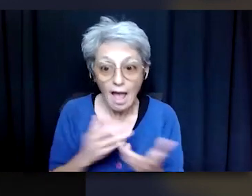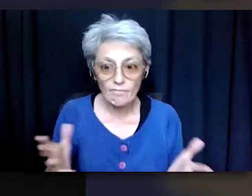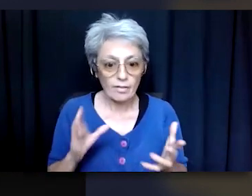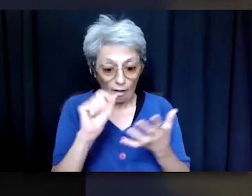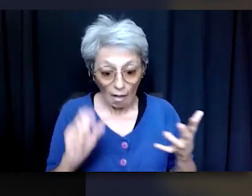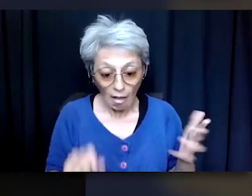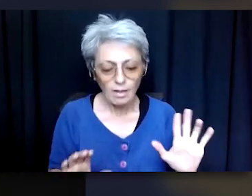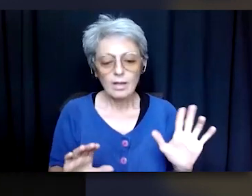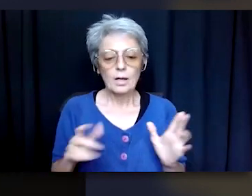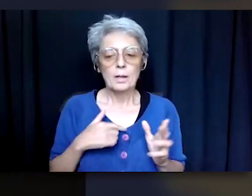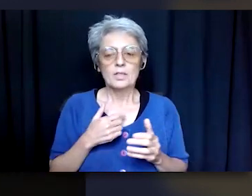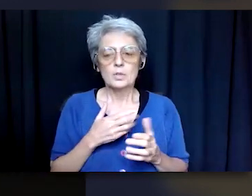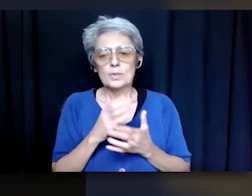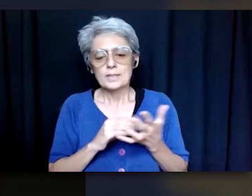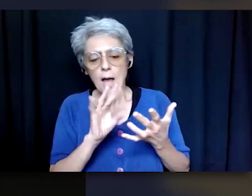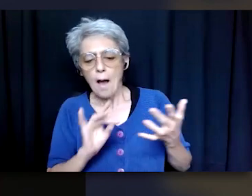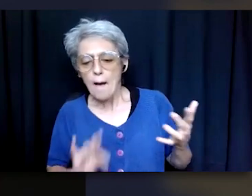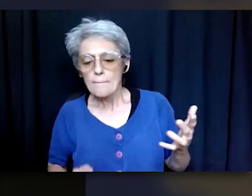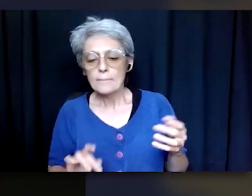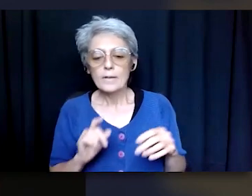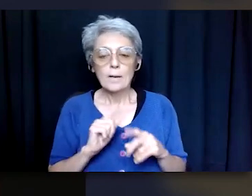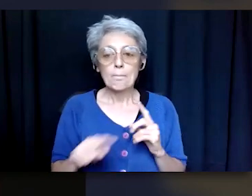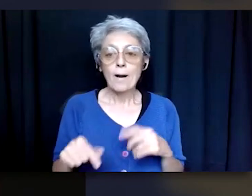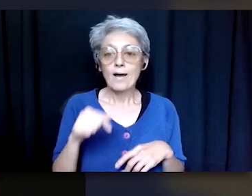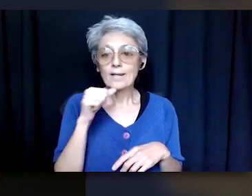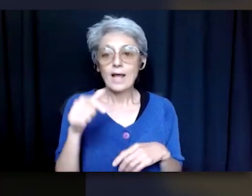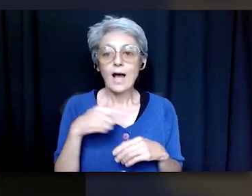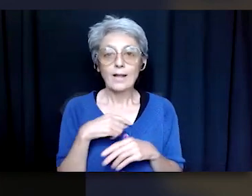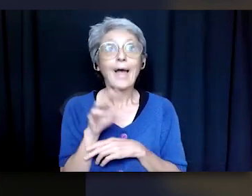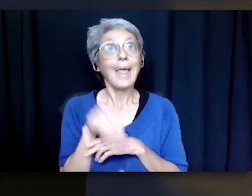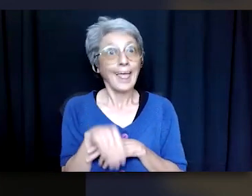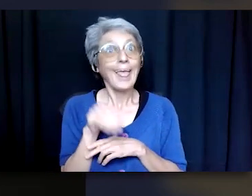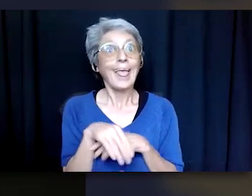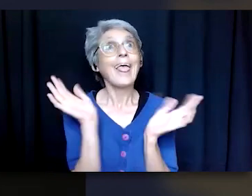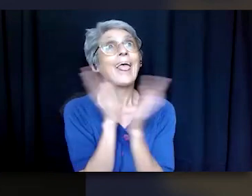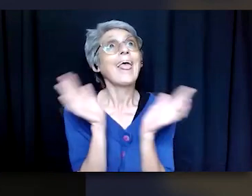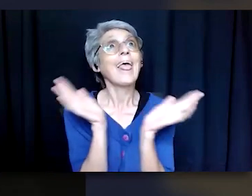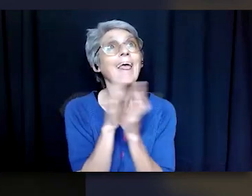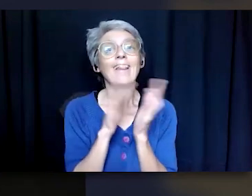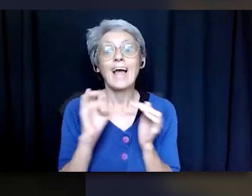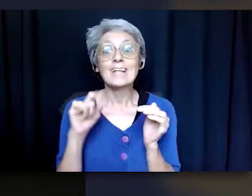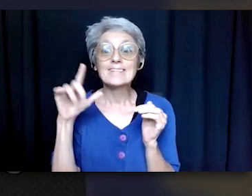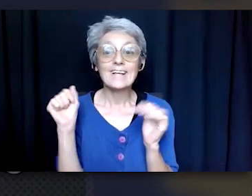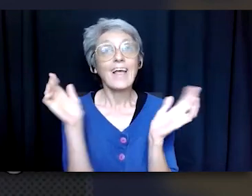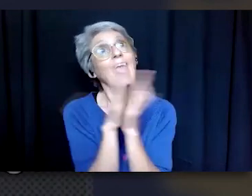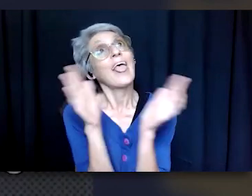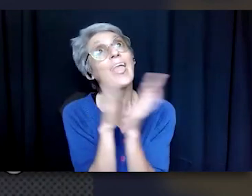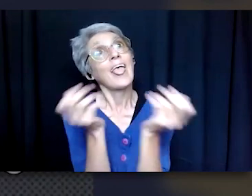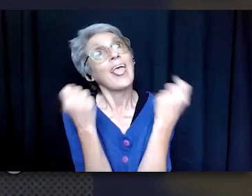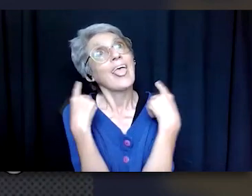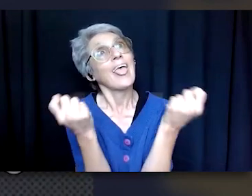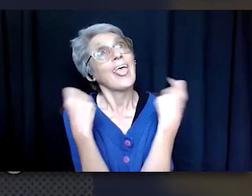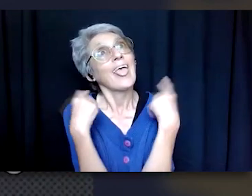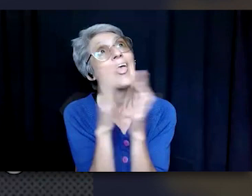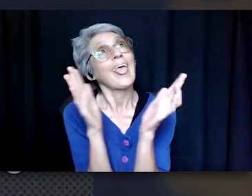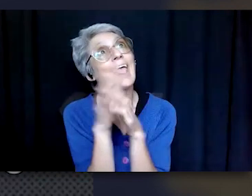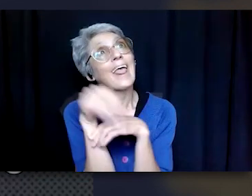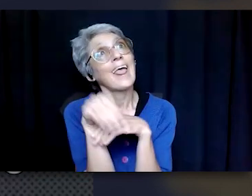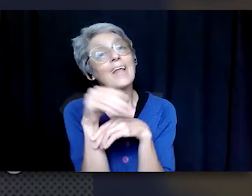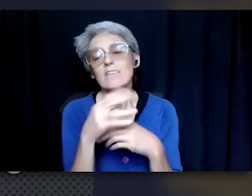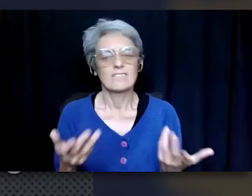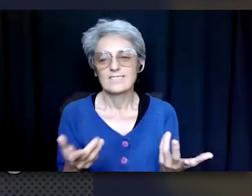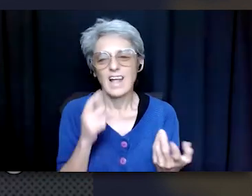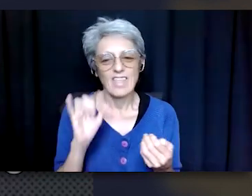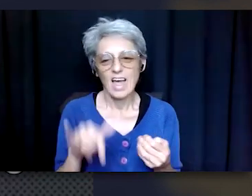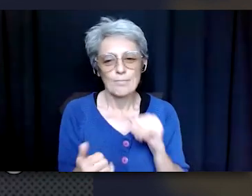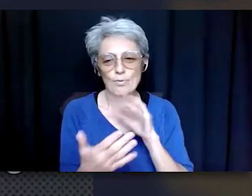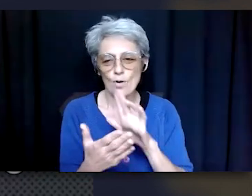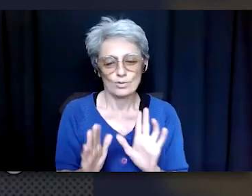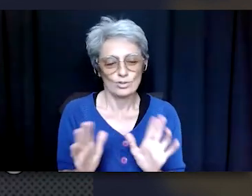isn’t just clapping like seals for something that we don’t understand. It might mean asking why